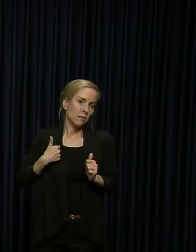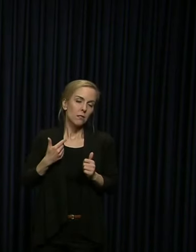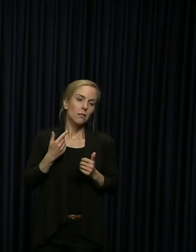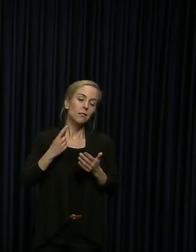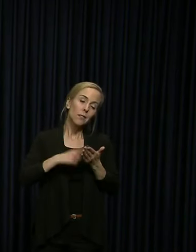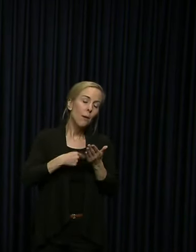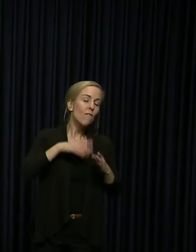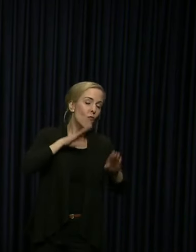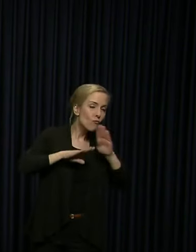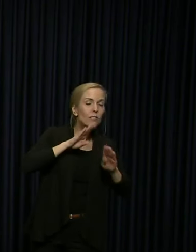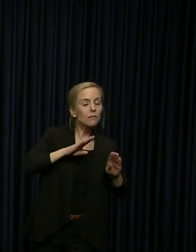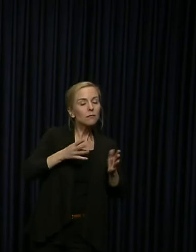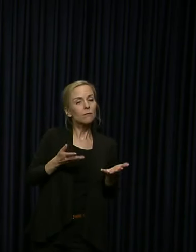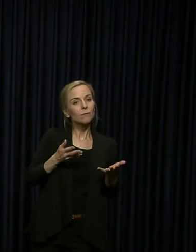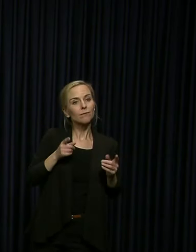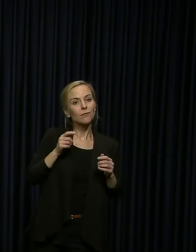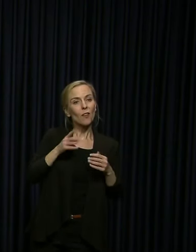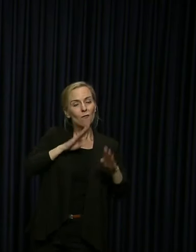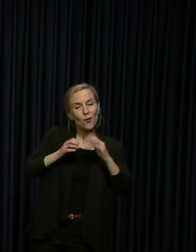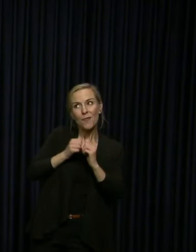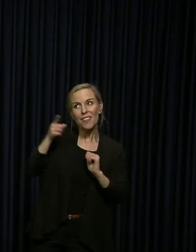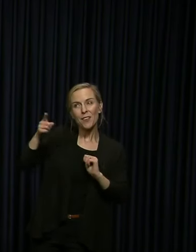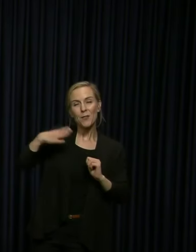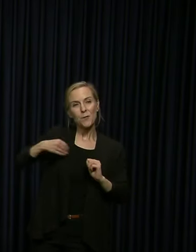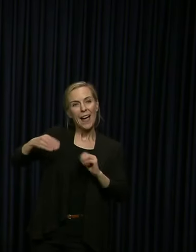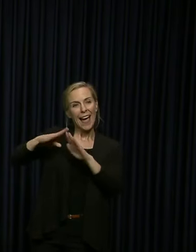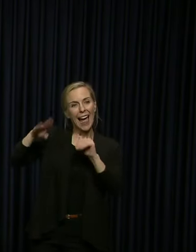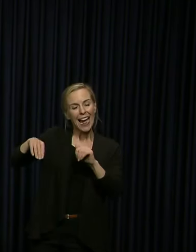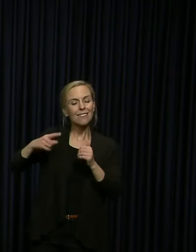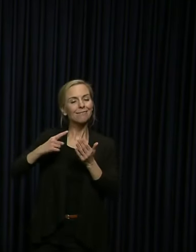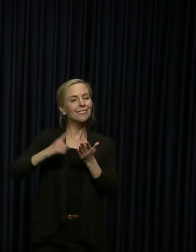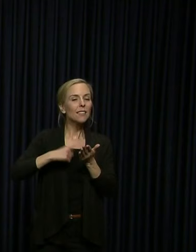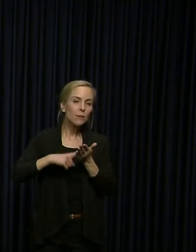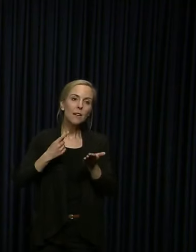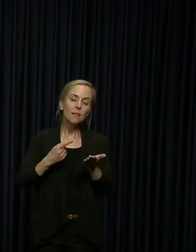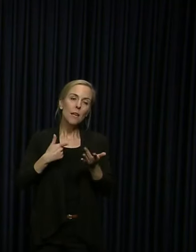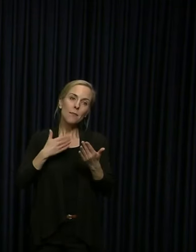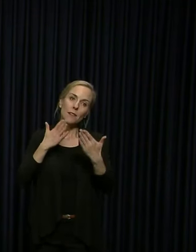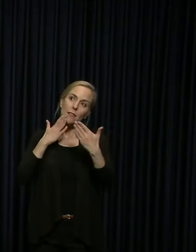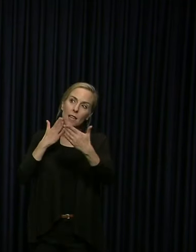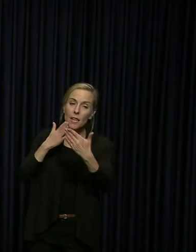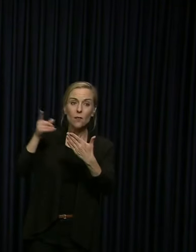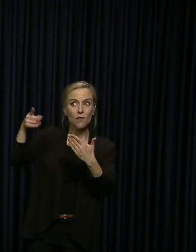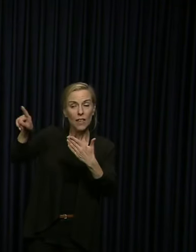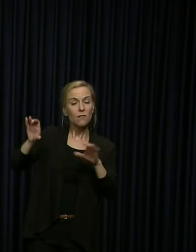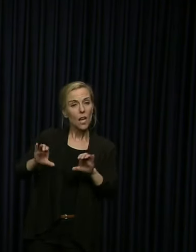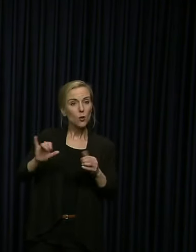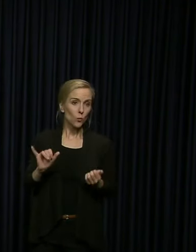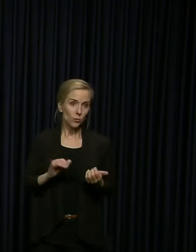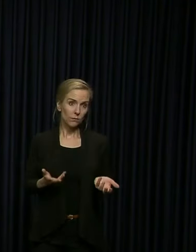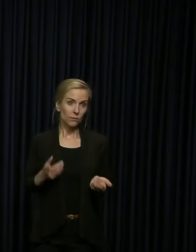CAN. BUT I WOULD JUST SAY RIGHT NOW